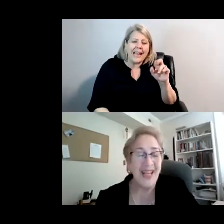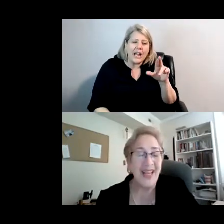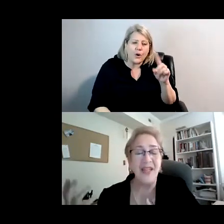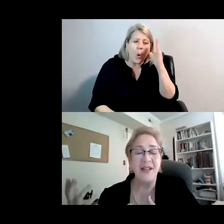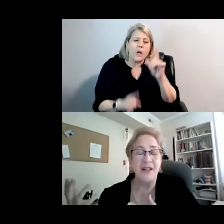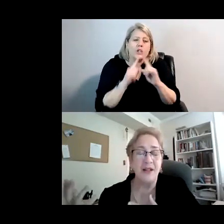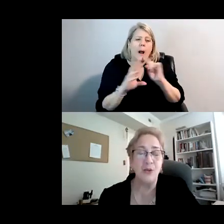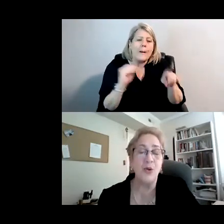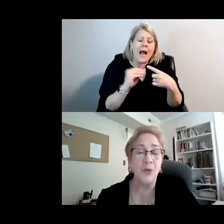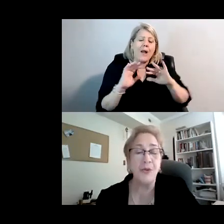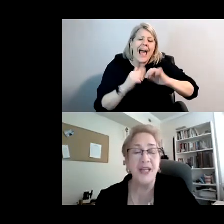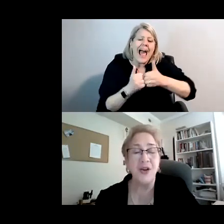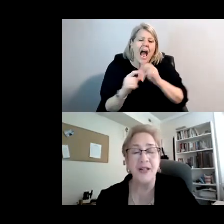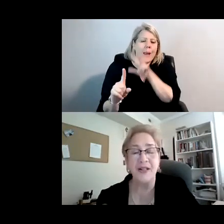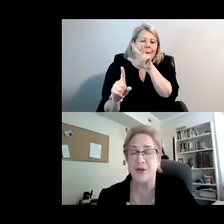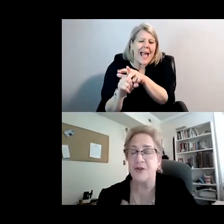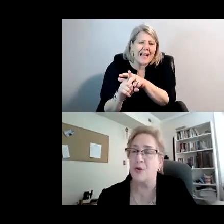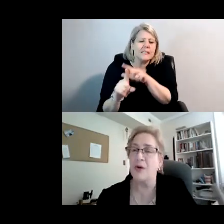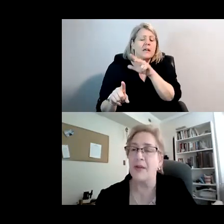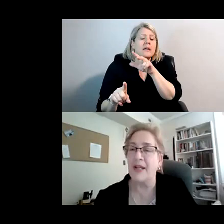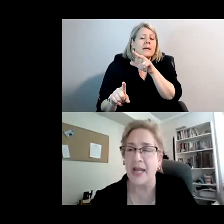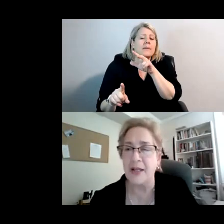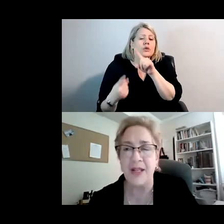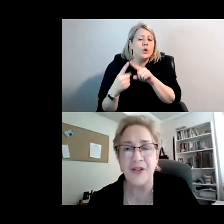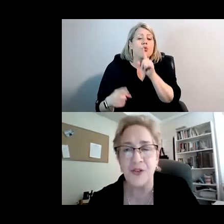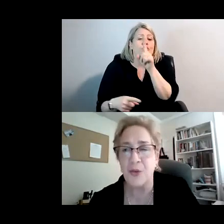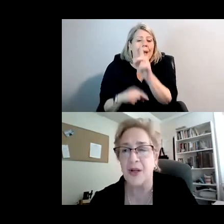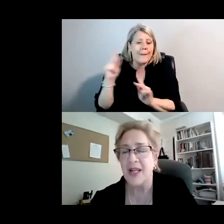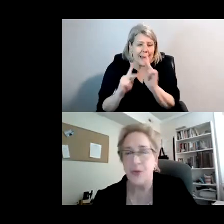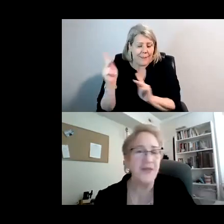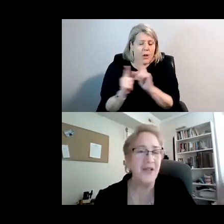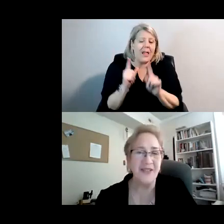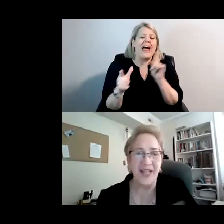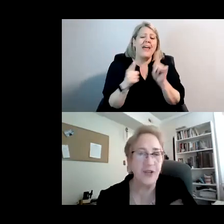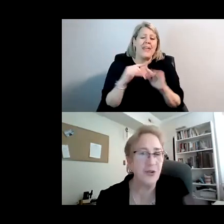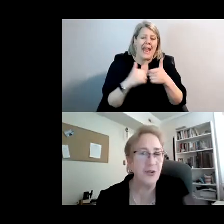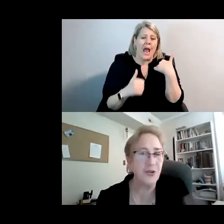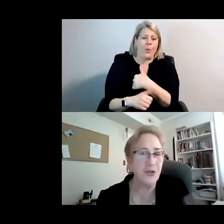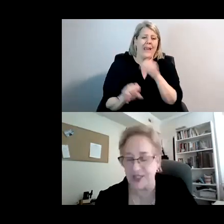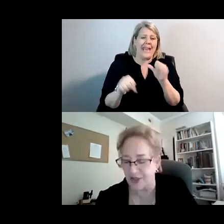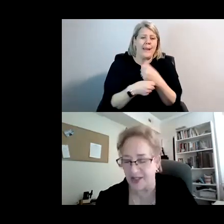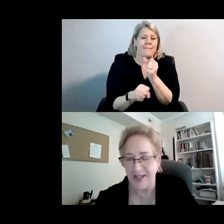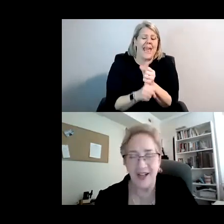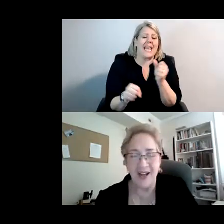And then Laura will take on sort of more about how you make this work within a state or jurisdiction